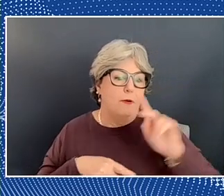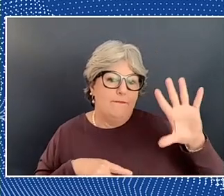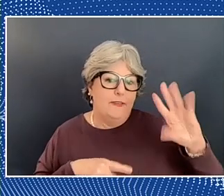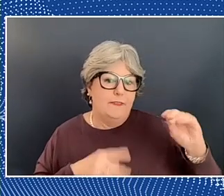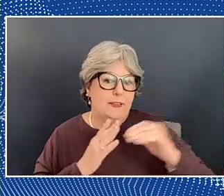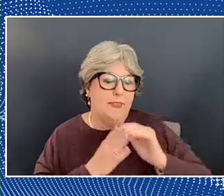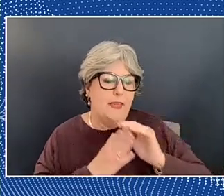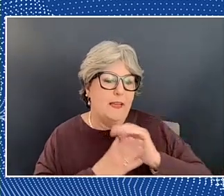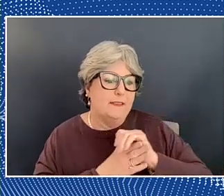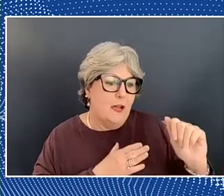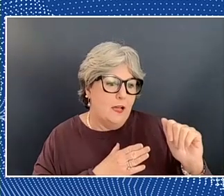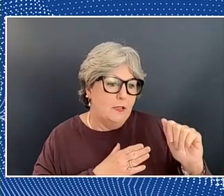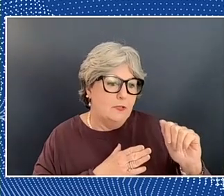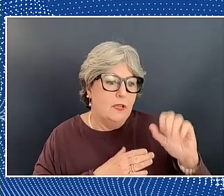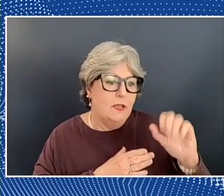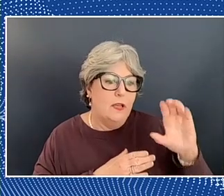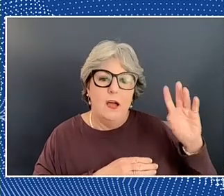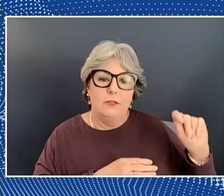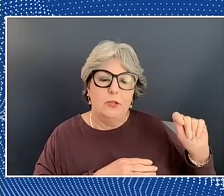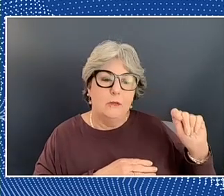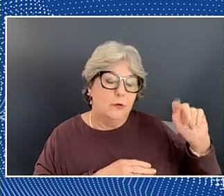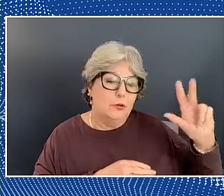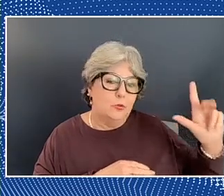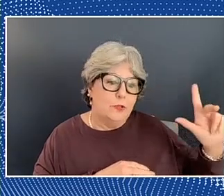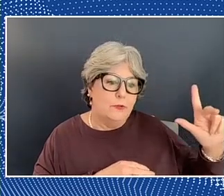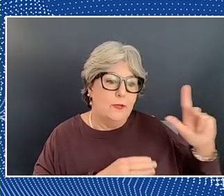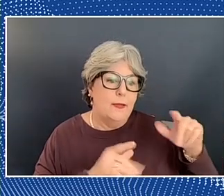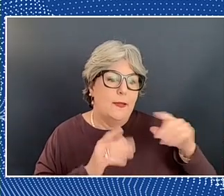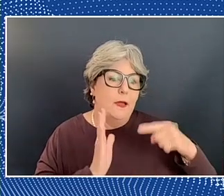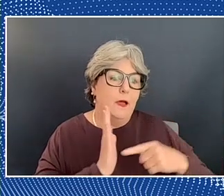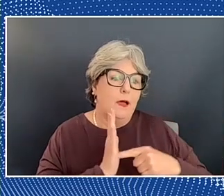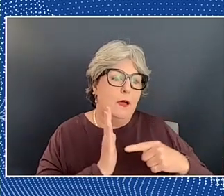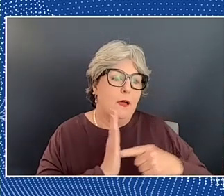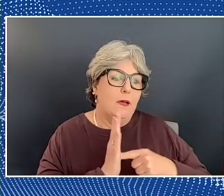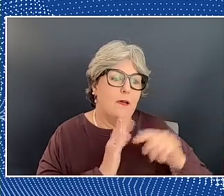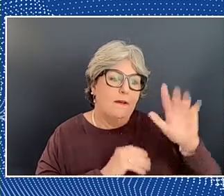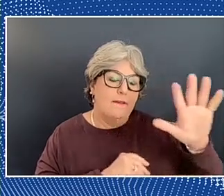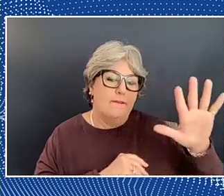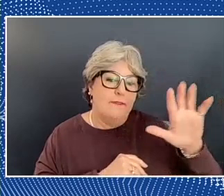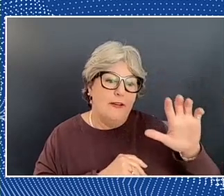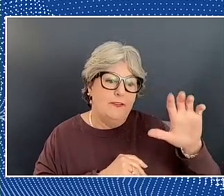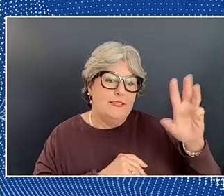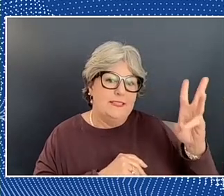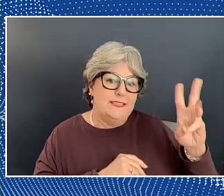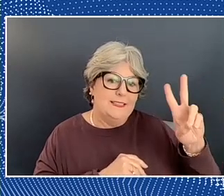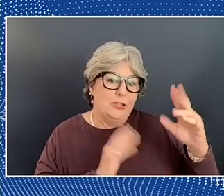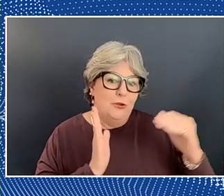of October 23, his balance was $562,000.